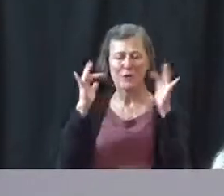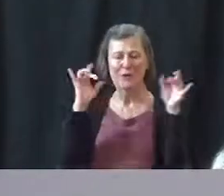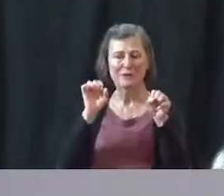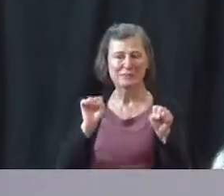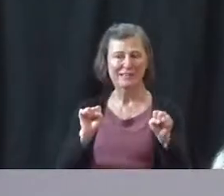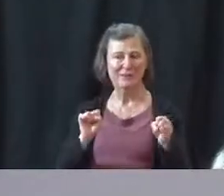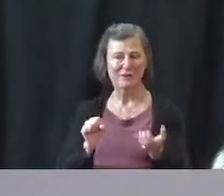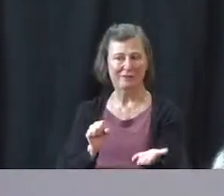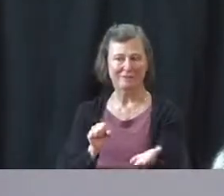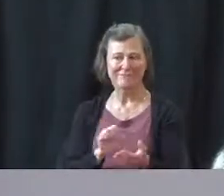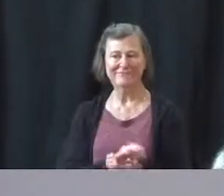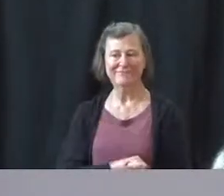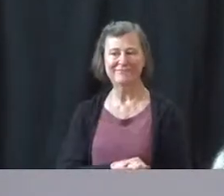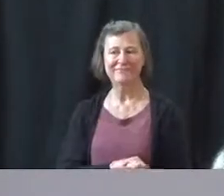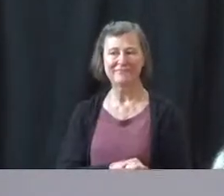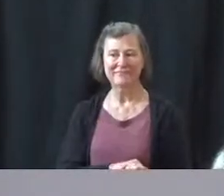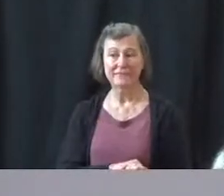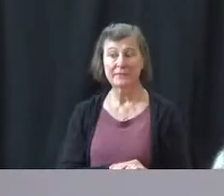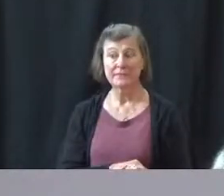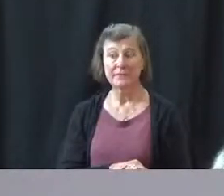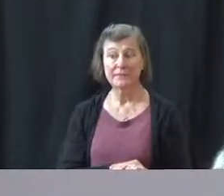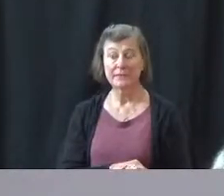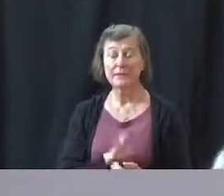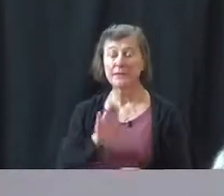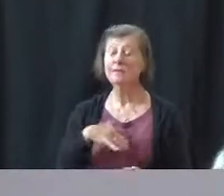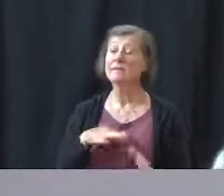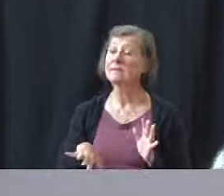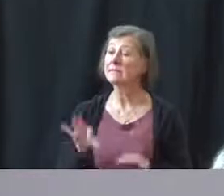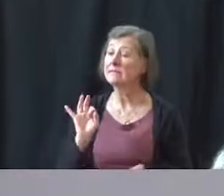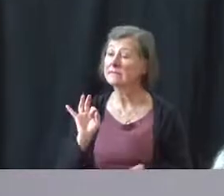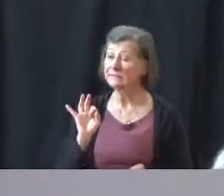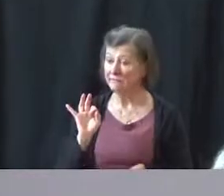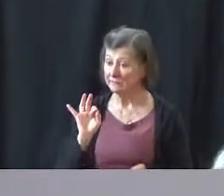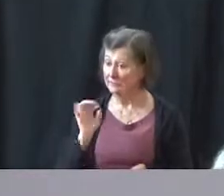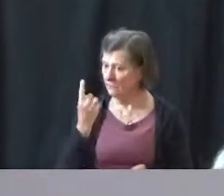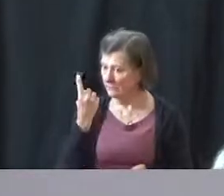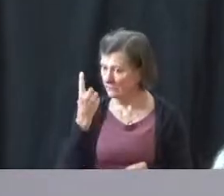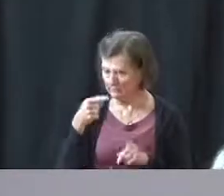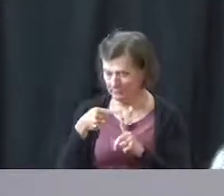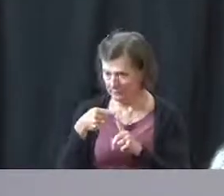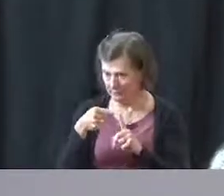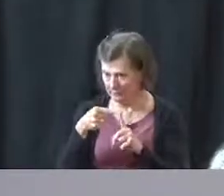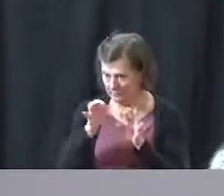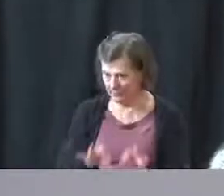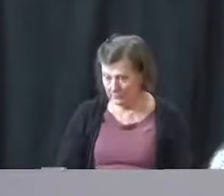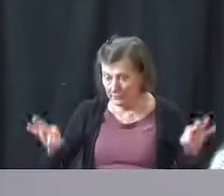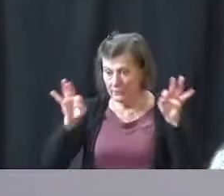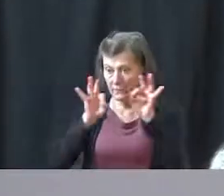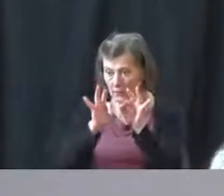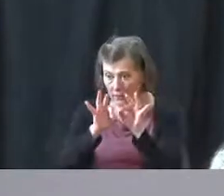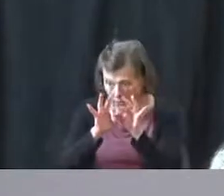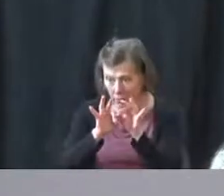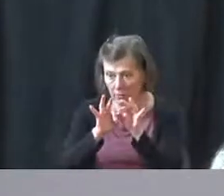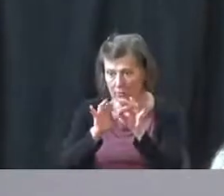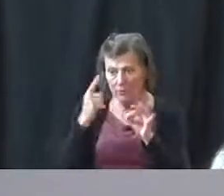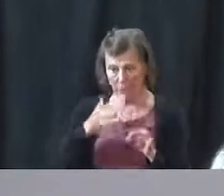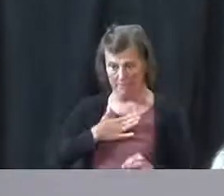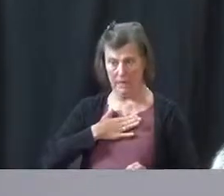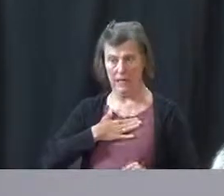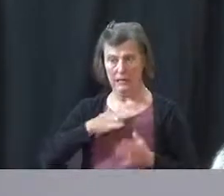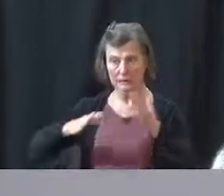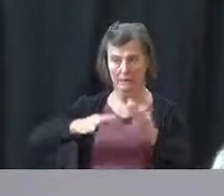Well, I have discovered that one essential condition for my spiritual growth is having